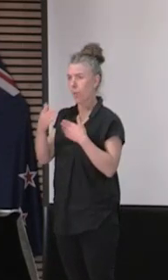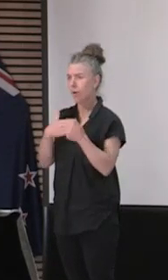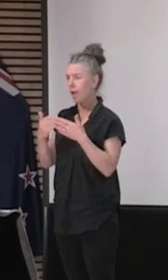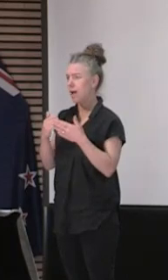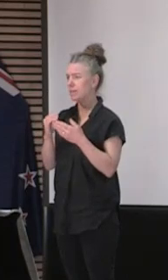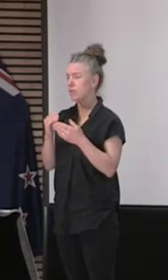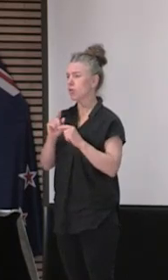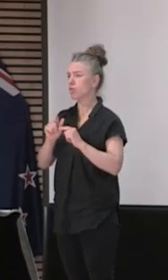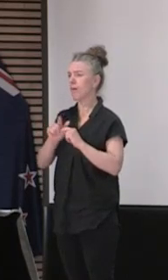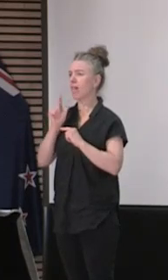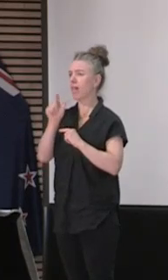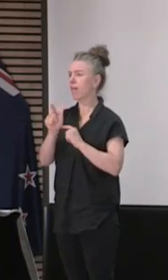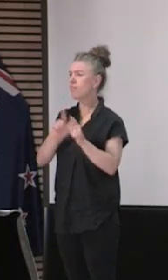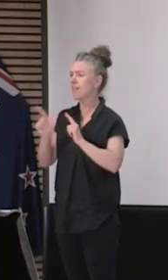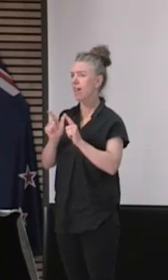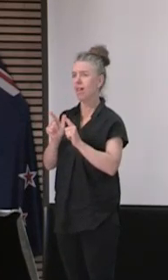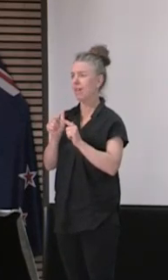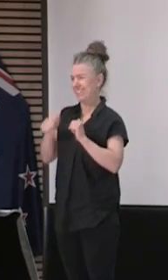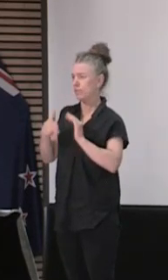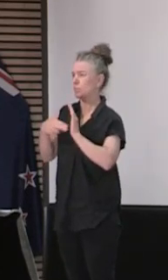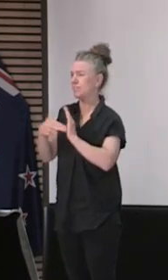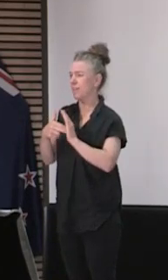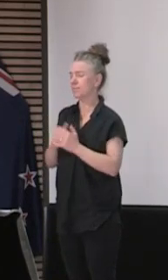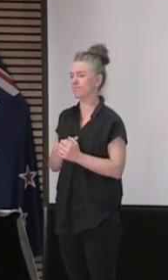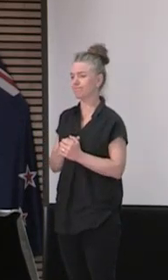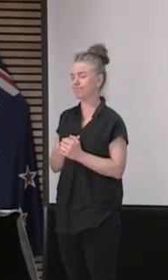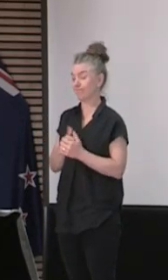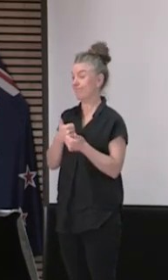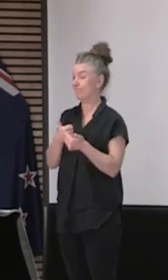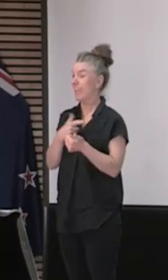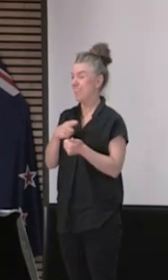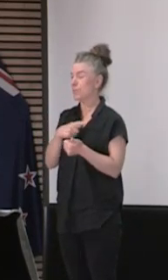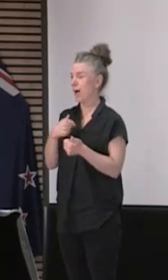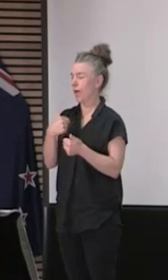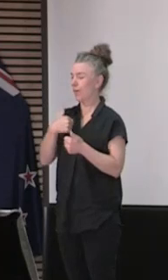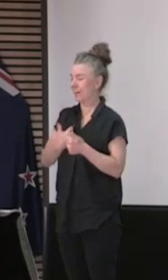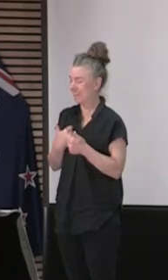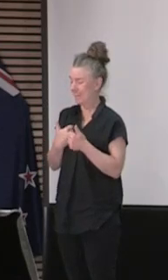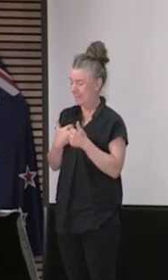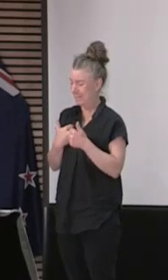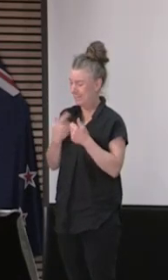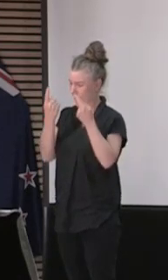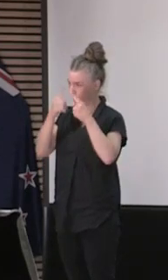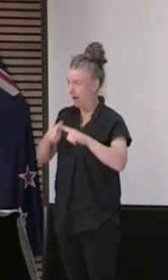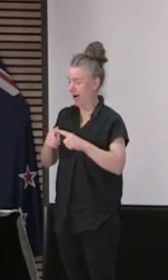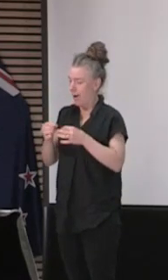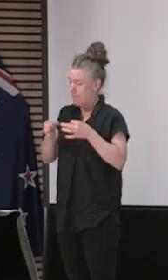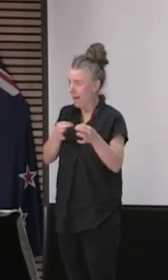This is one of thereasons why, of course, thereis quite a bit to preparearound putting every singleperson who arrives at ourborder into a hotel.